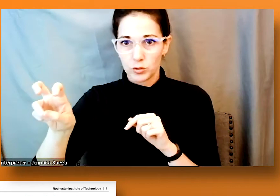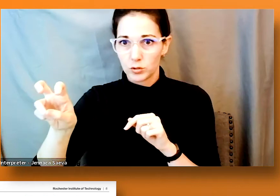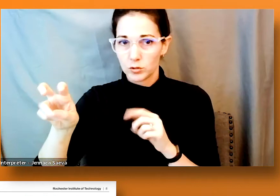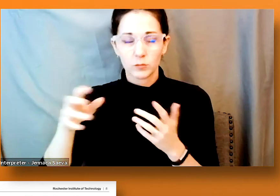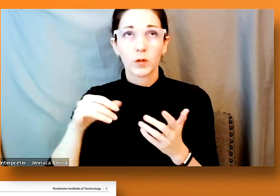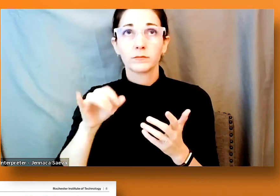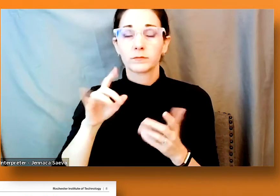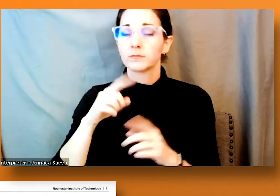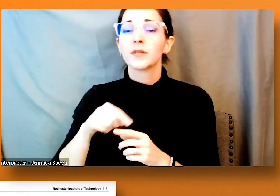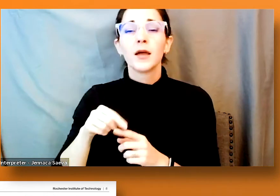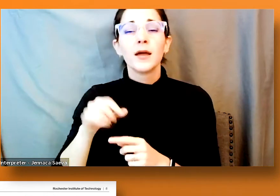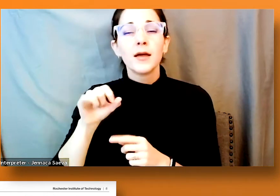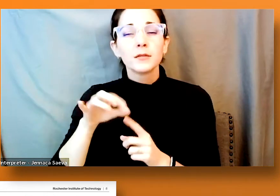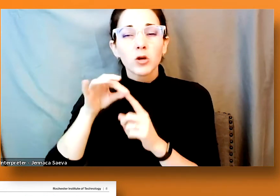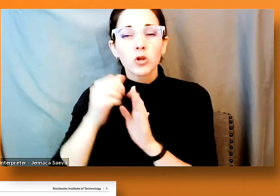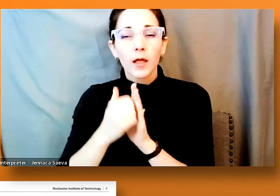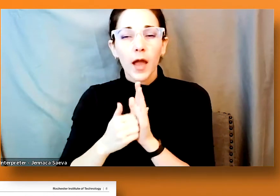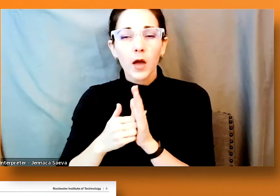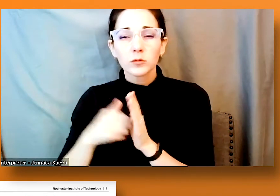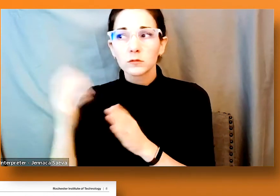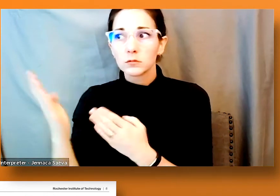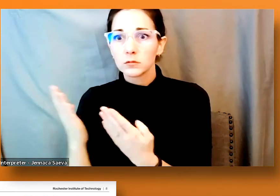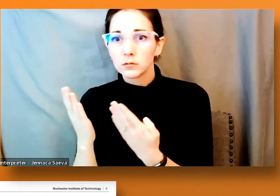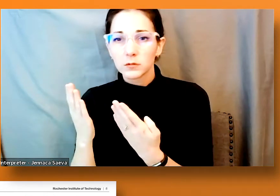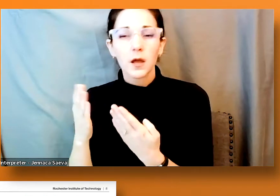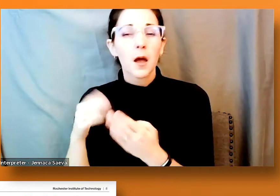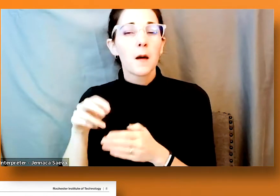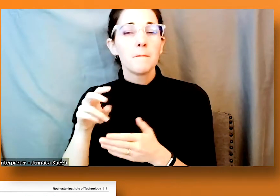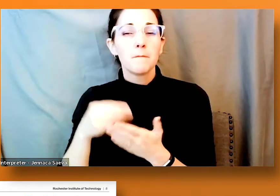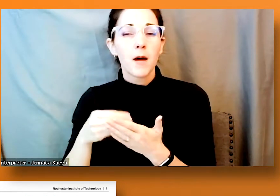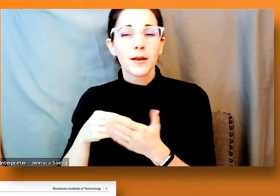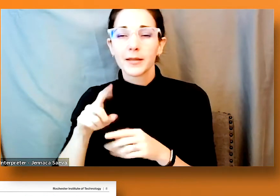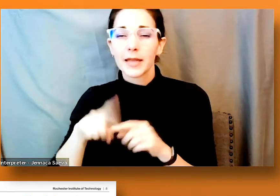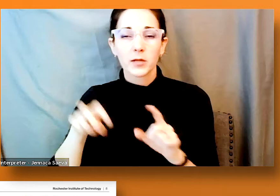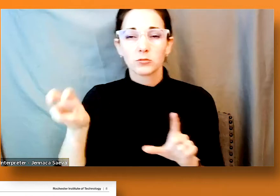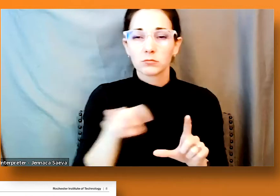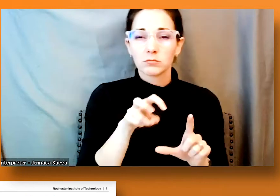To the main grant--you can only--they're restricted funds.